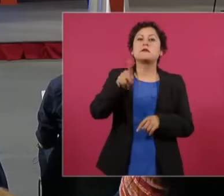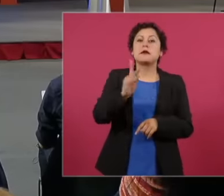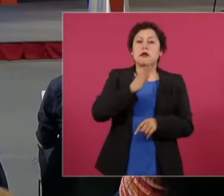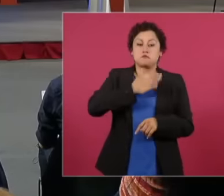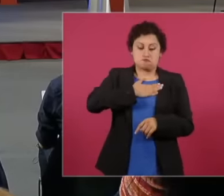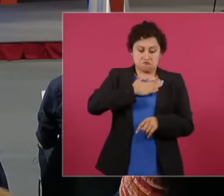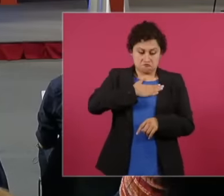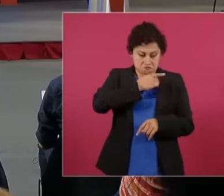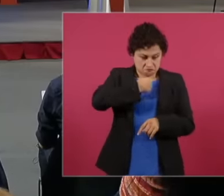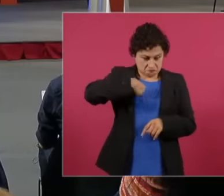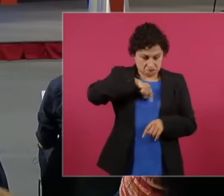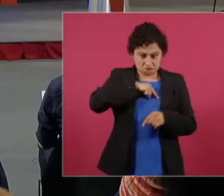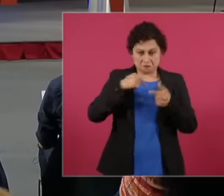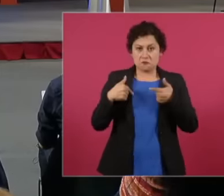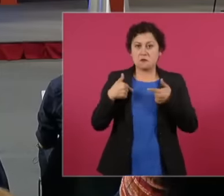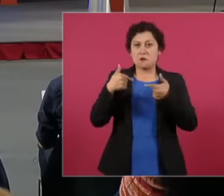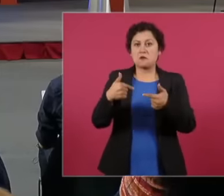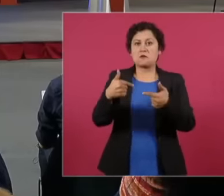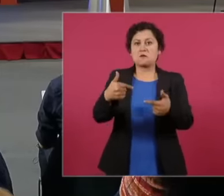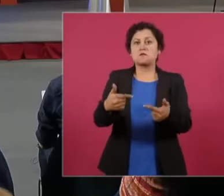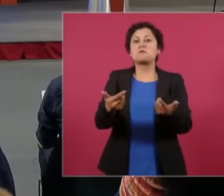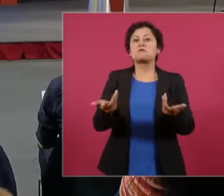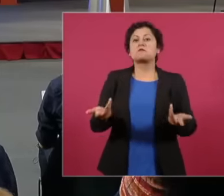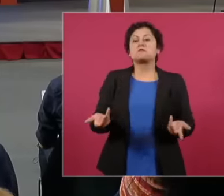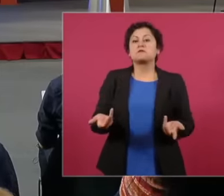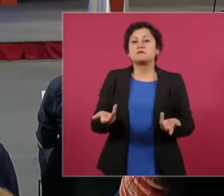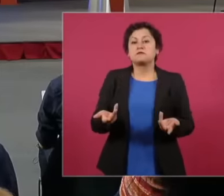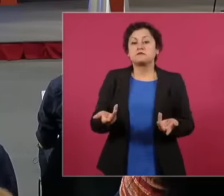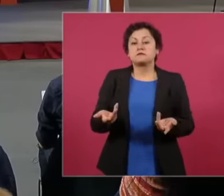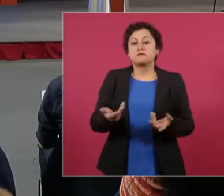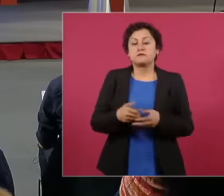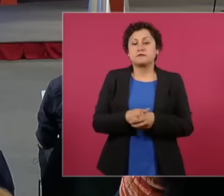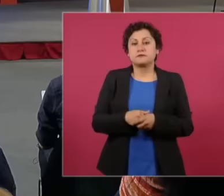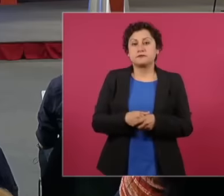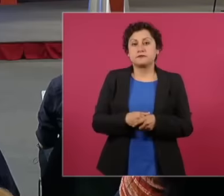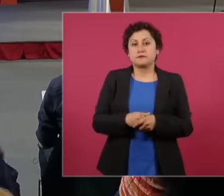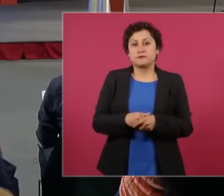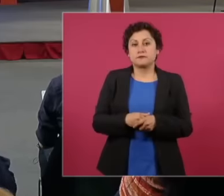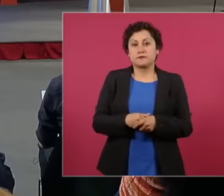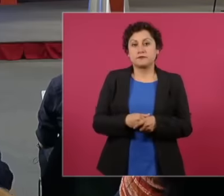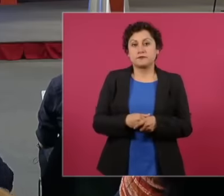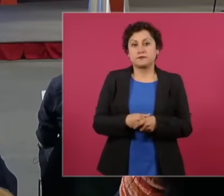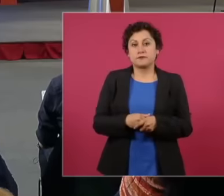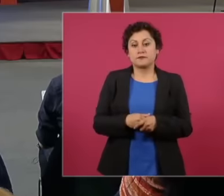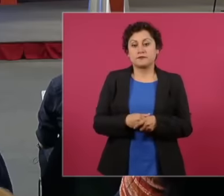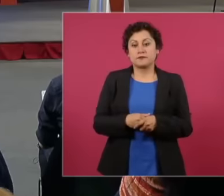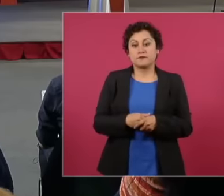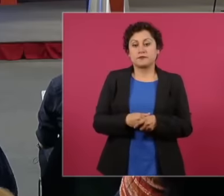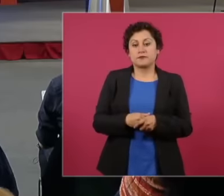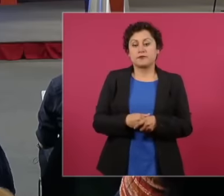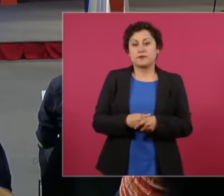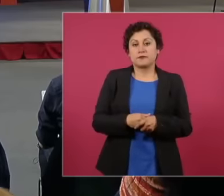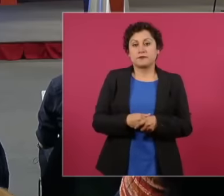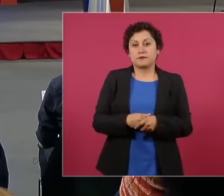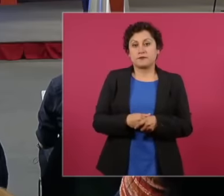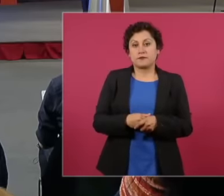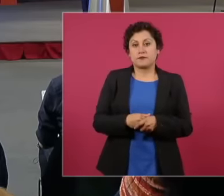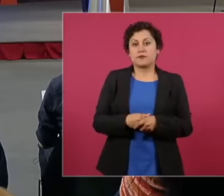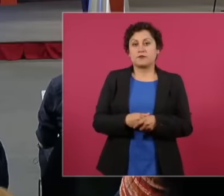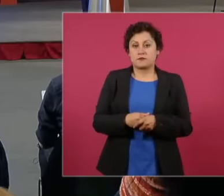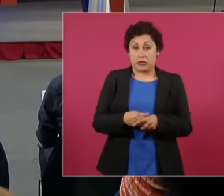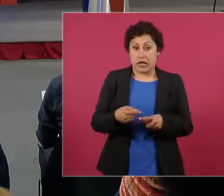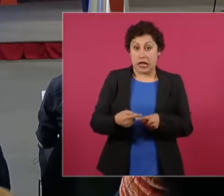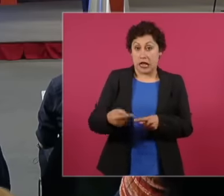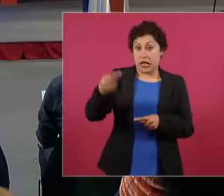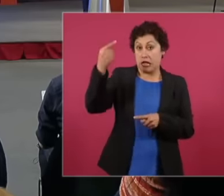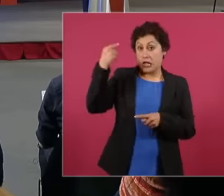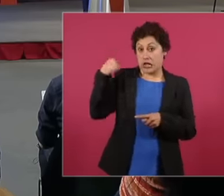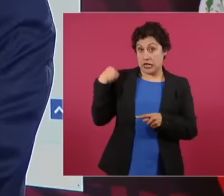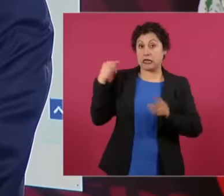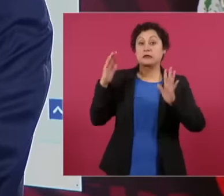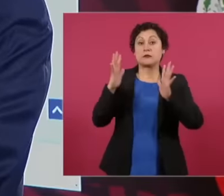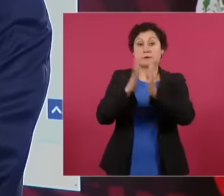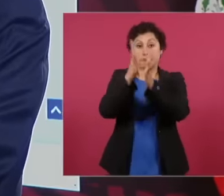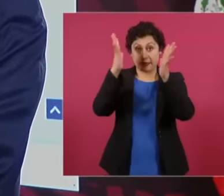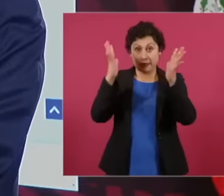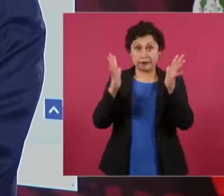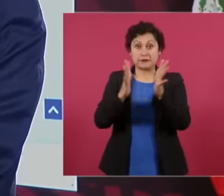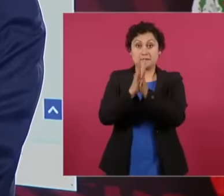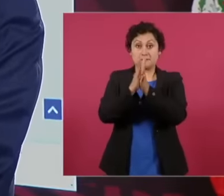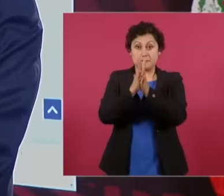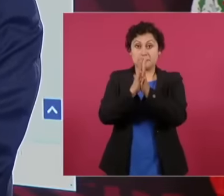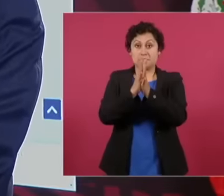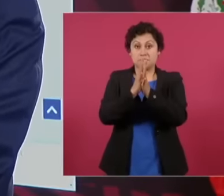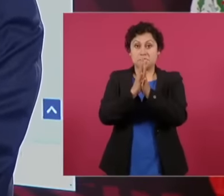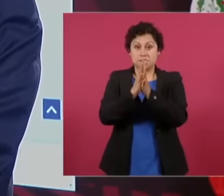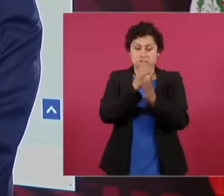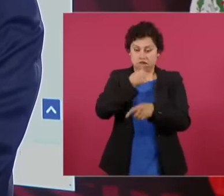, we have participated in our generation in a